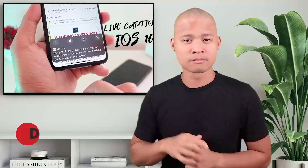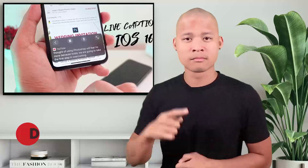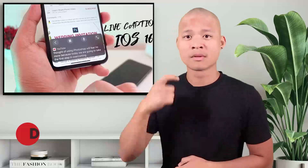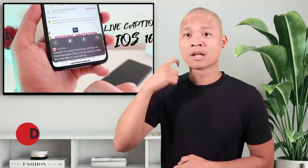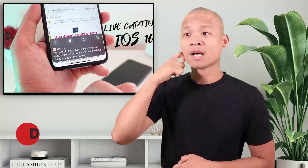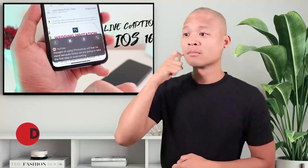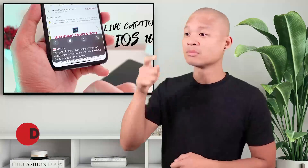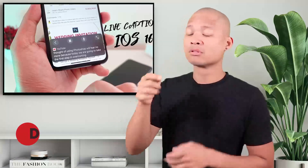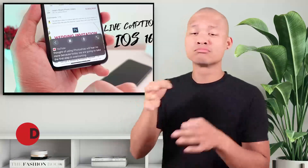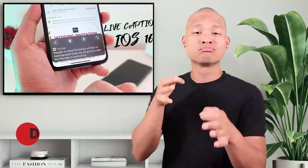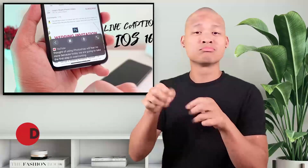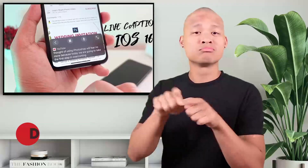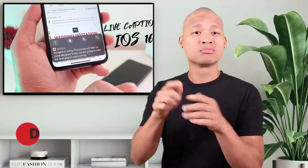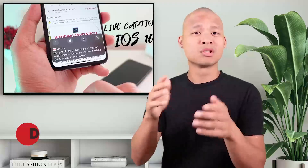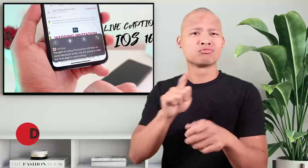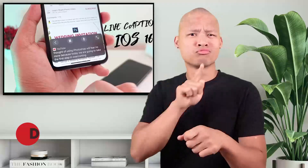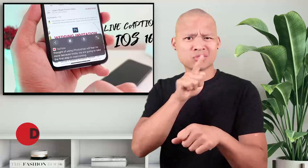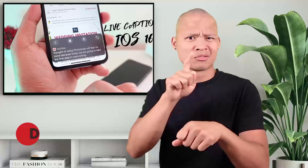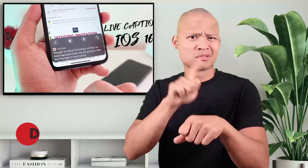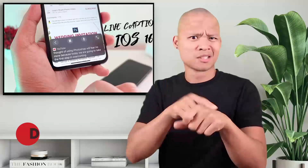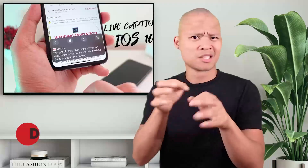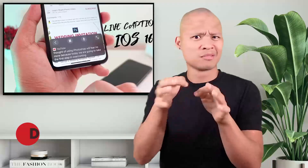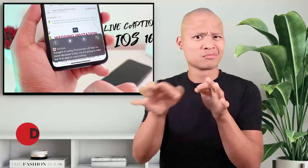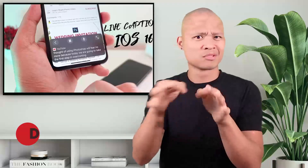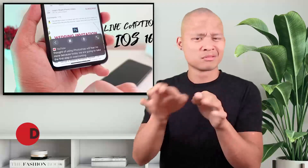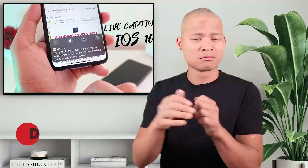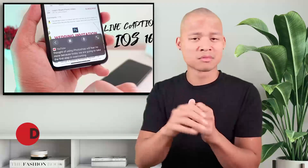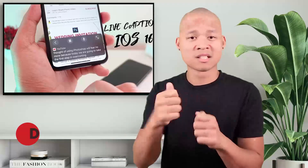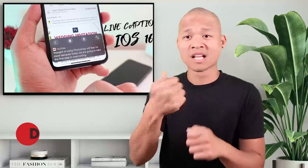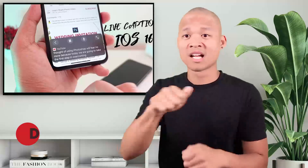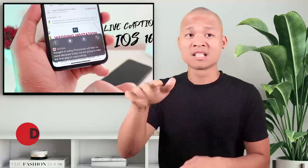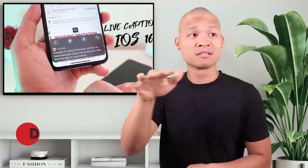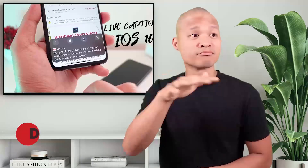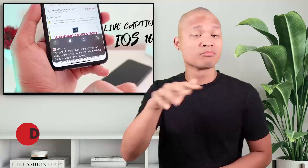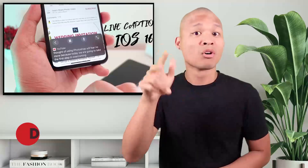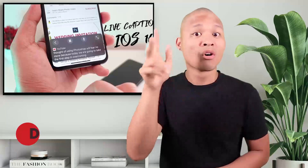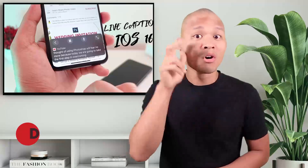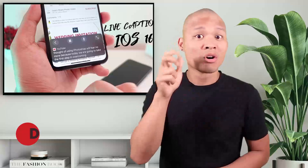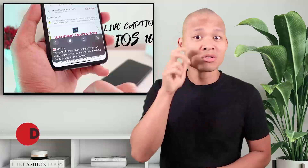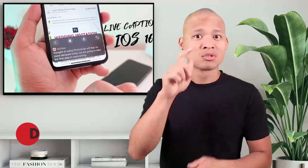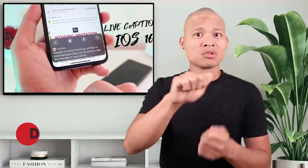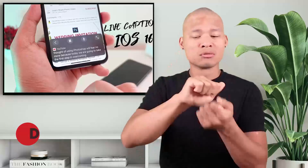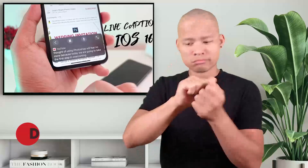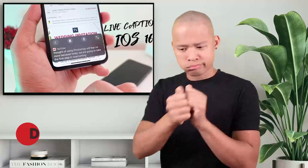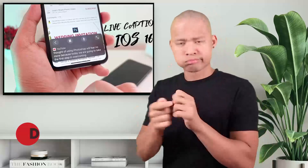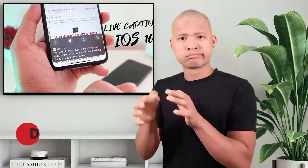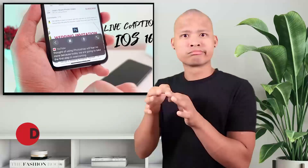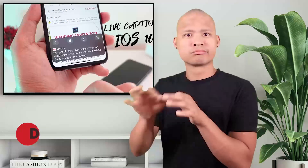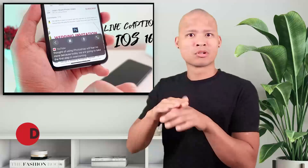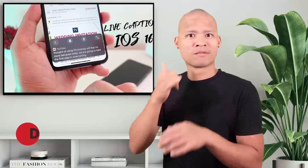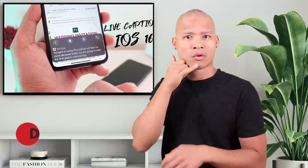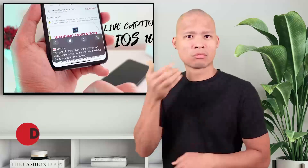Apple describes it as real time, "Turn audio into text in real time